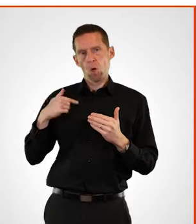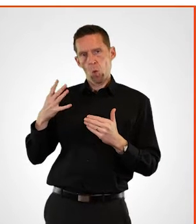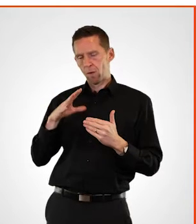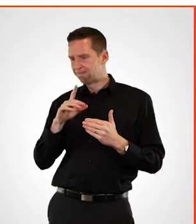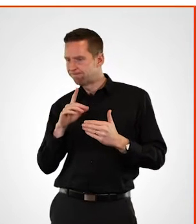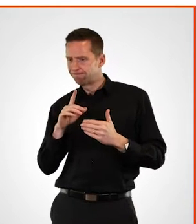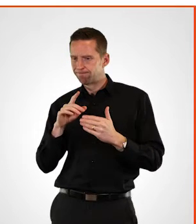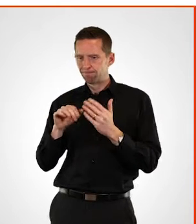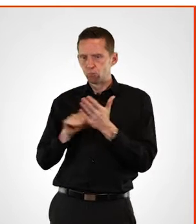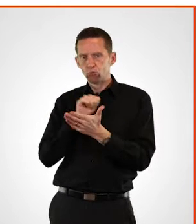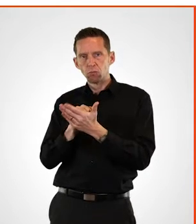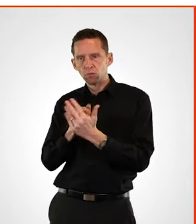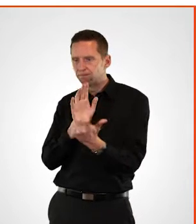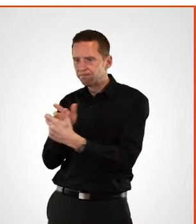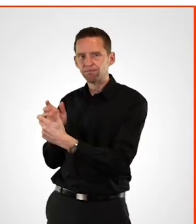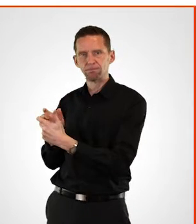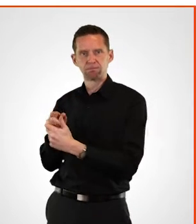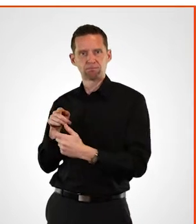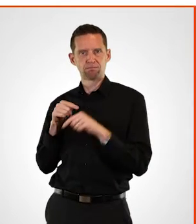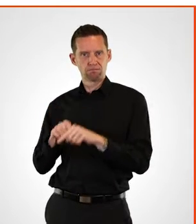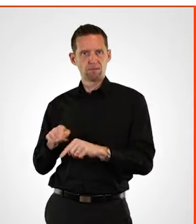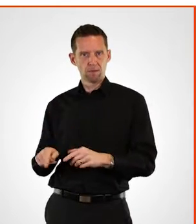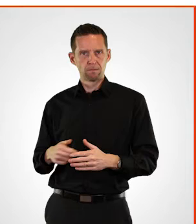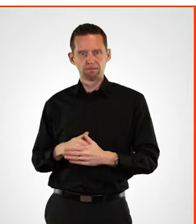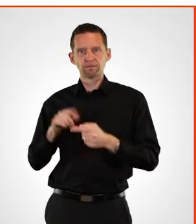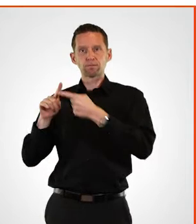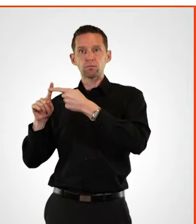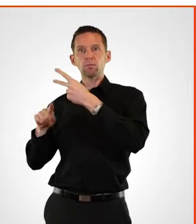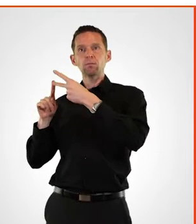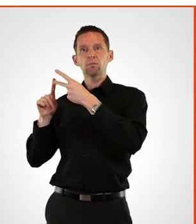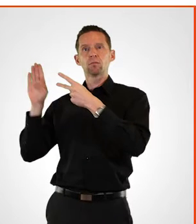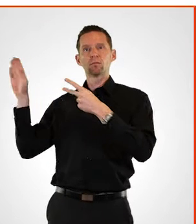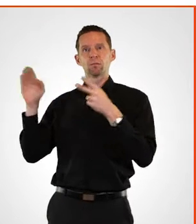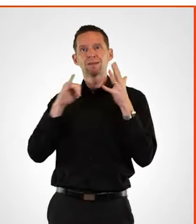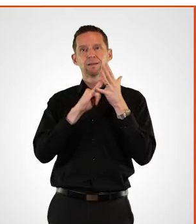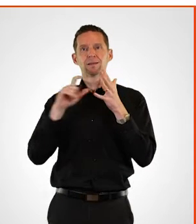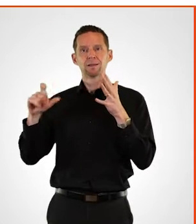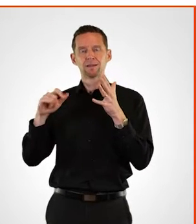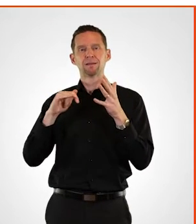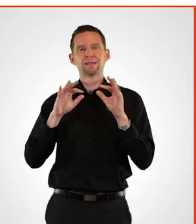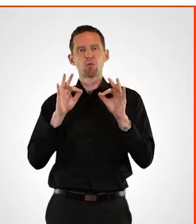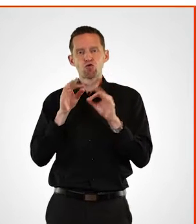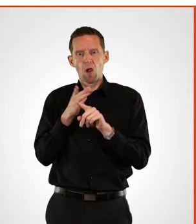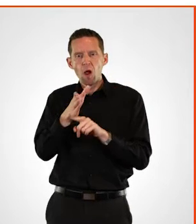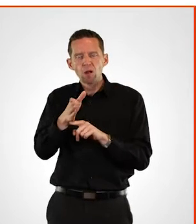is make the appropriate accommodations and modifications. Then we have what we call the specialised curriculum,